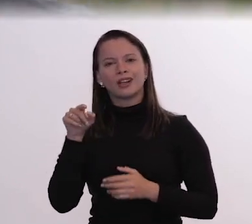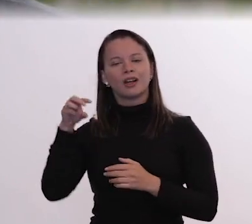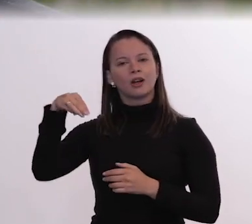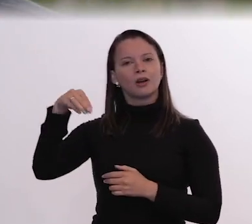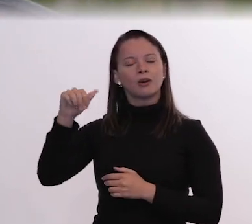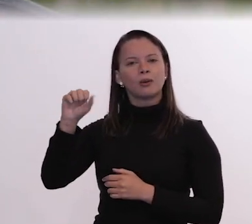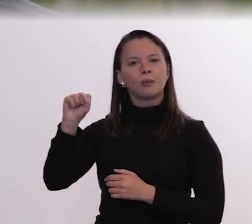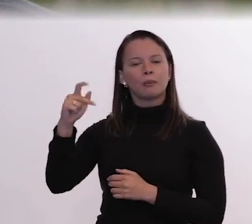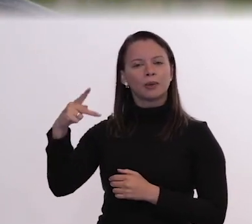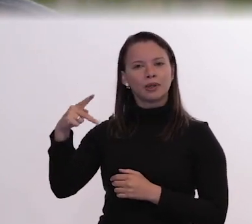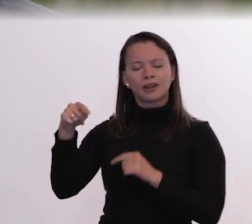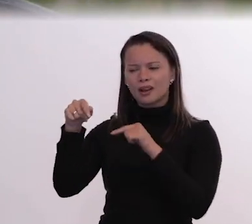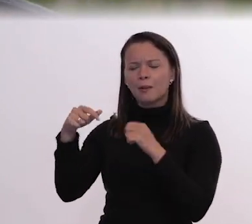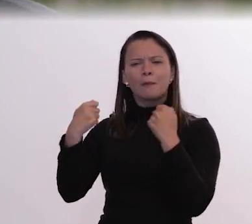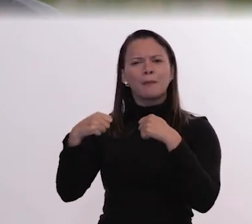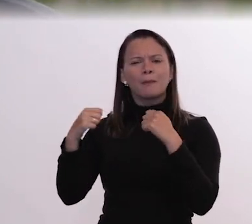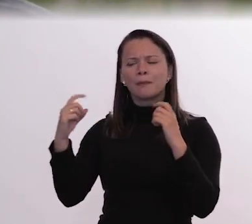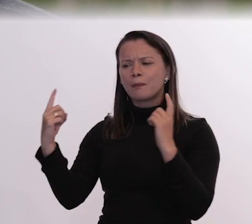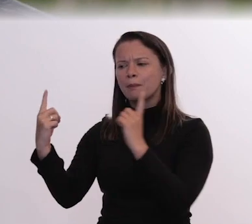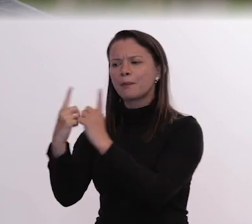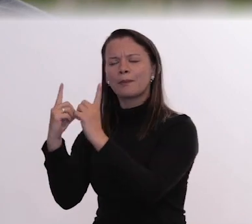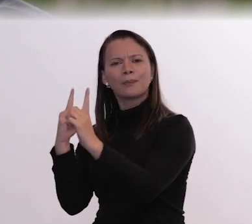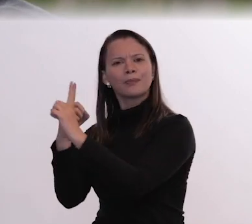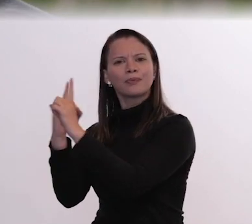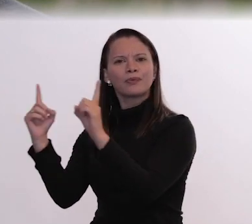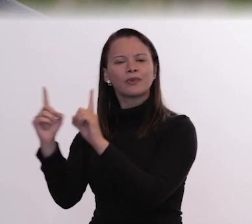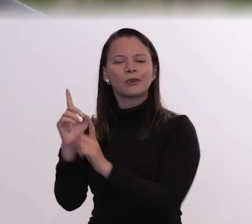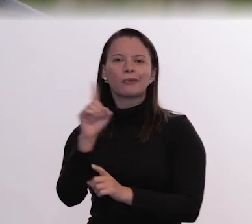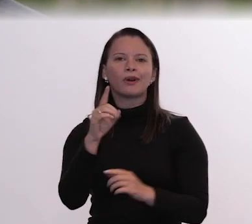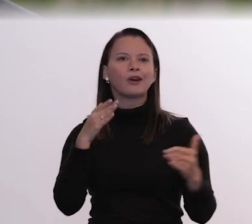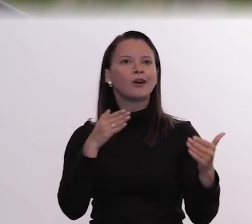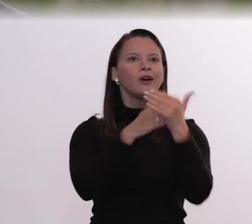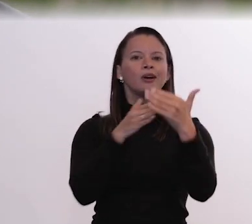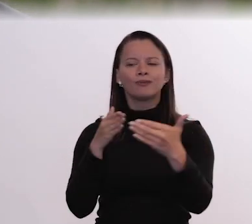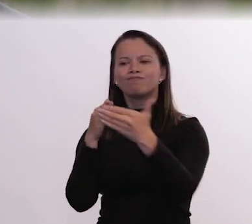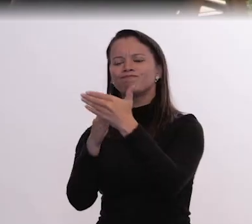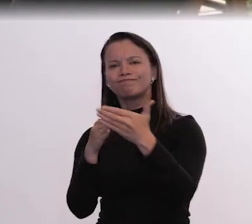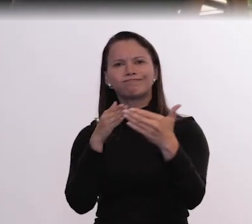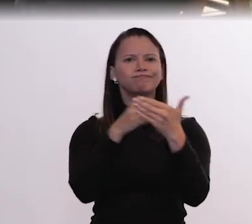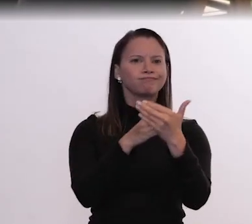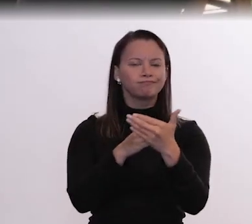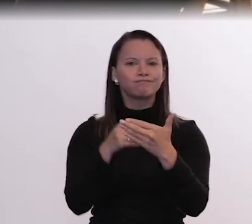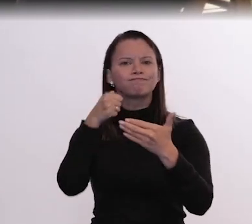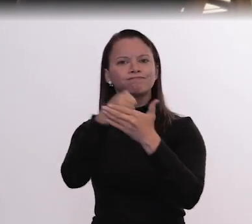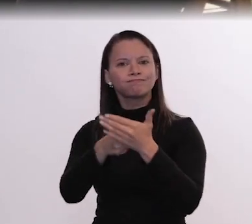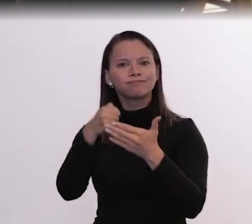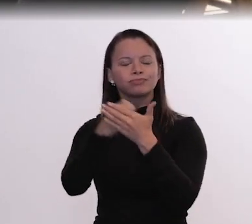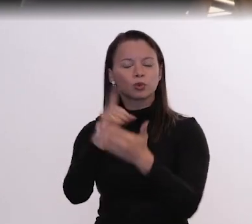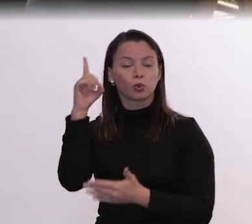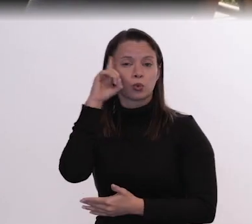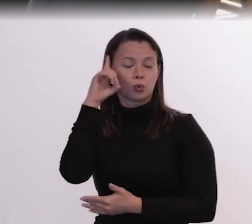In a meeting place and not an obstacle, that must be overcome every day. Saldiva, you talked about the sidewalks